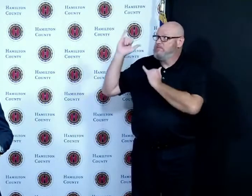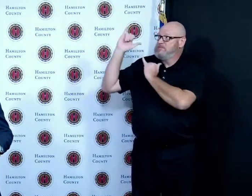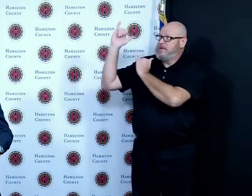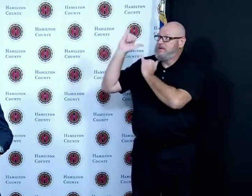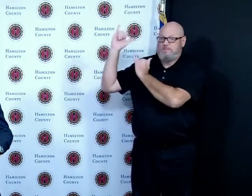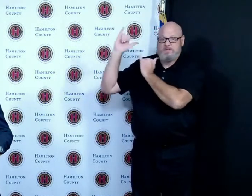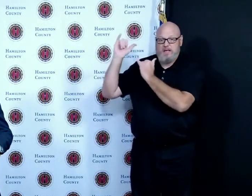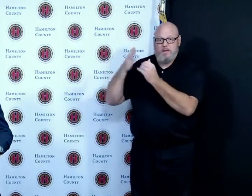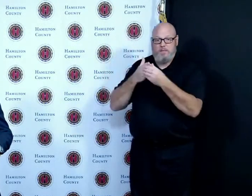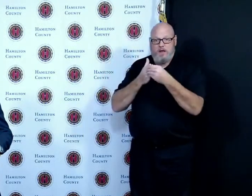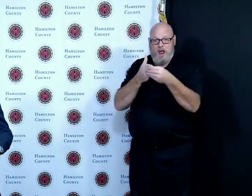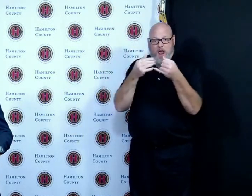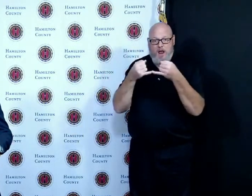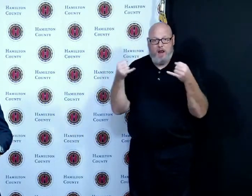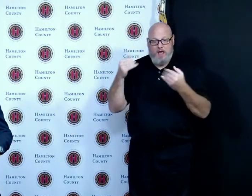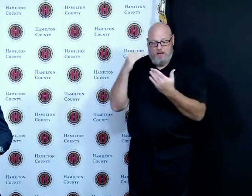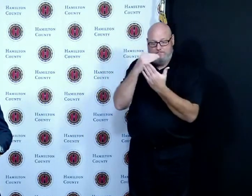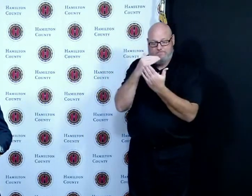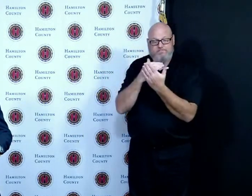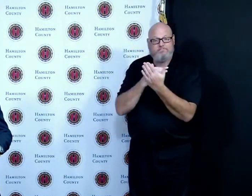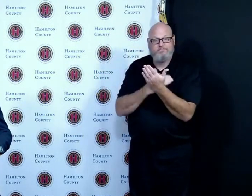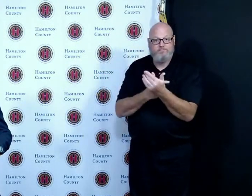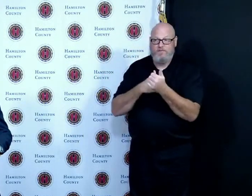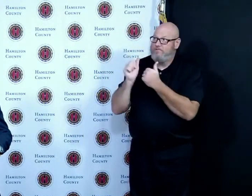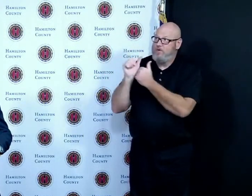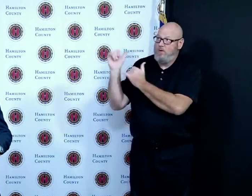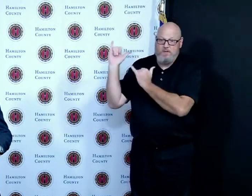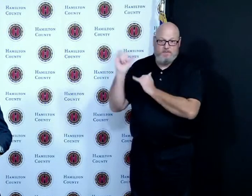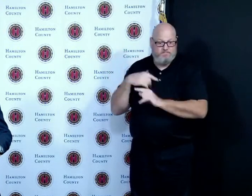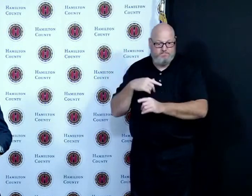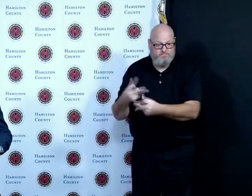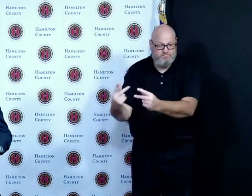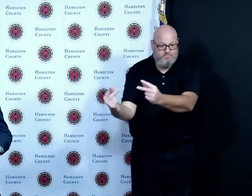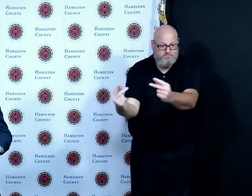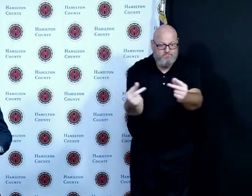don't want to lose sight of that that it is to the credit of people in the community um